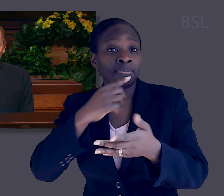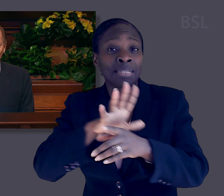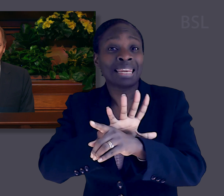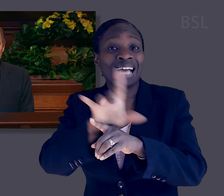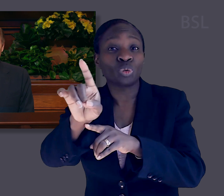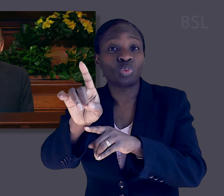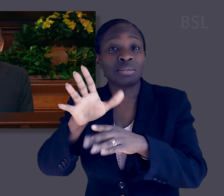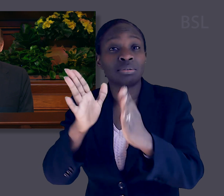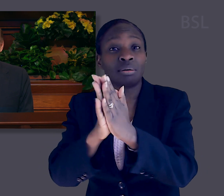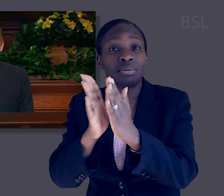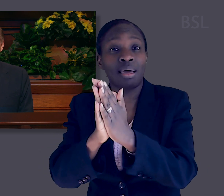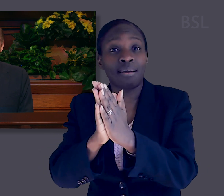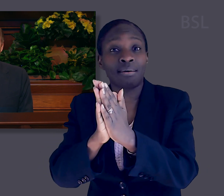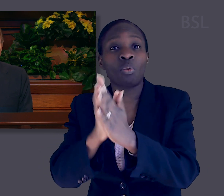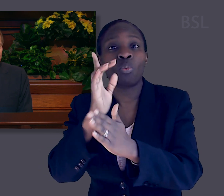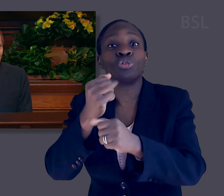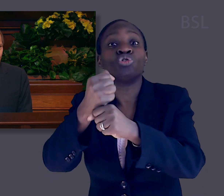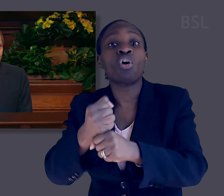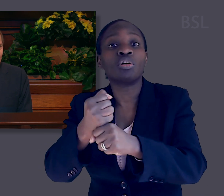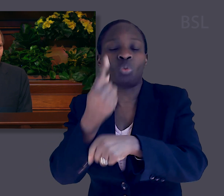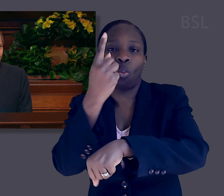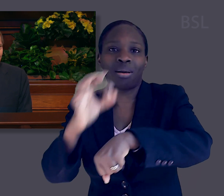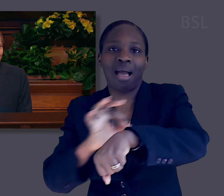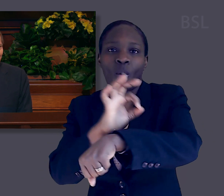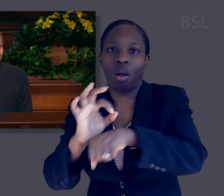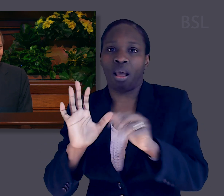all wards and branches are to meet for sacrament meeting only,